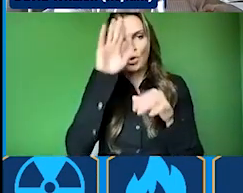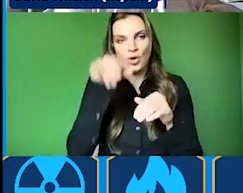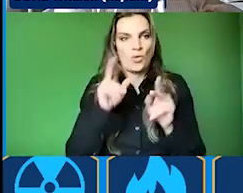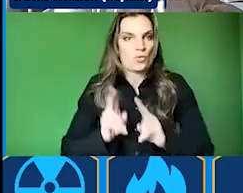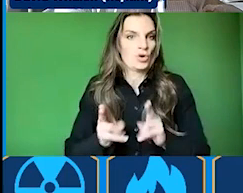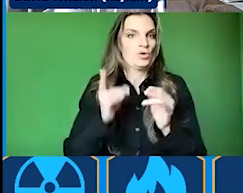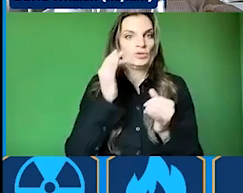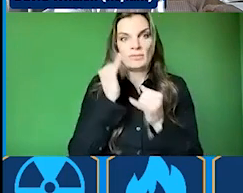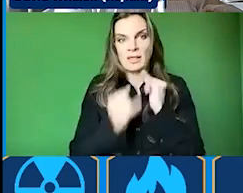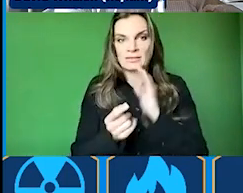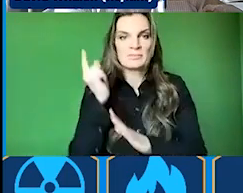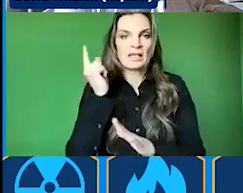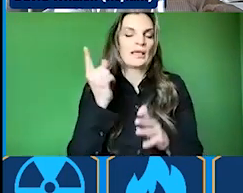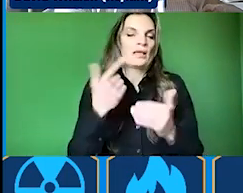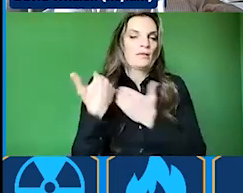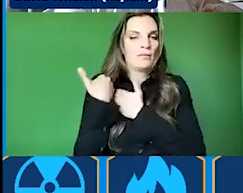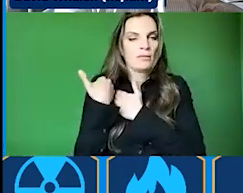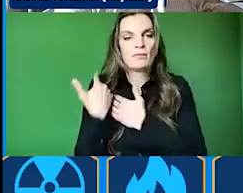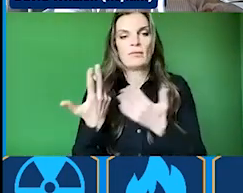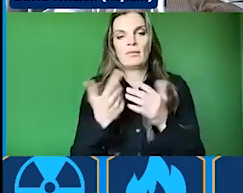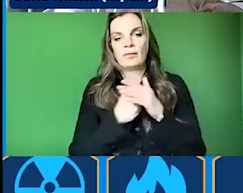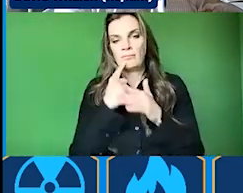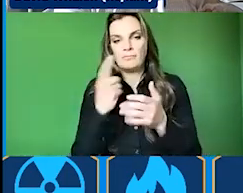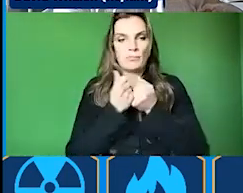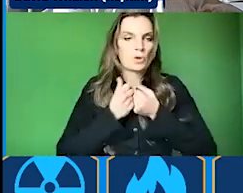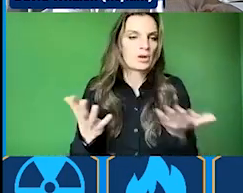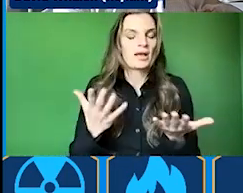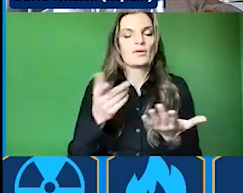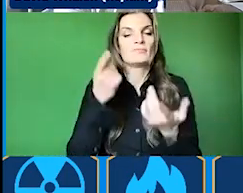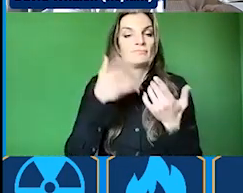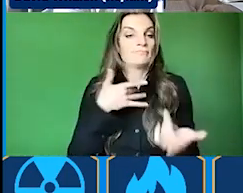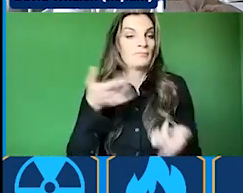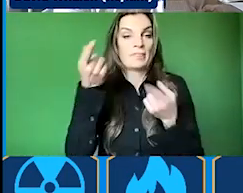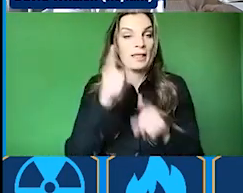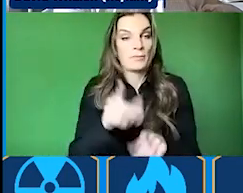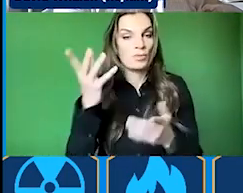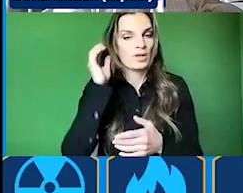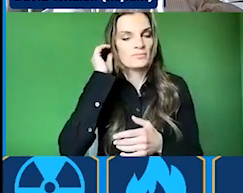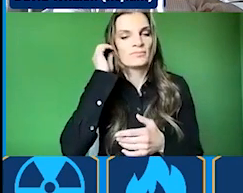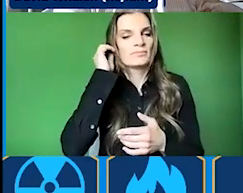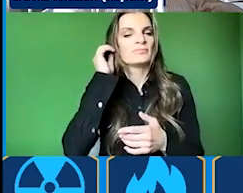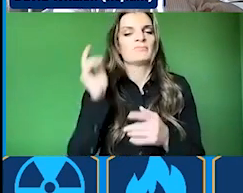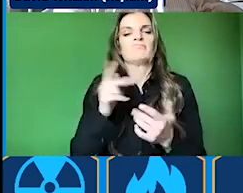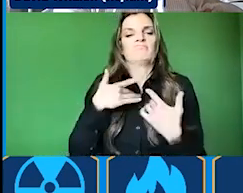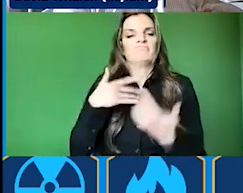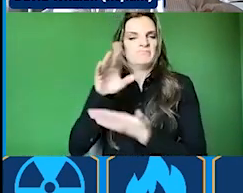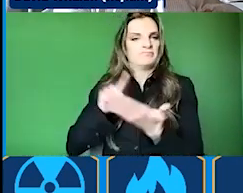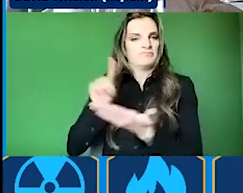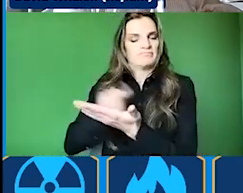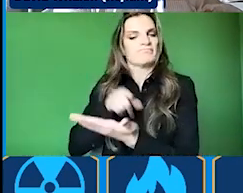worked and burnt out often can lead to ableism. So first conducting an